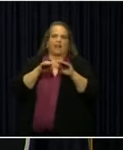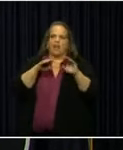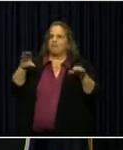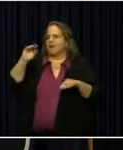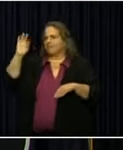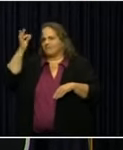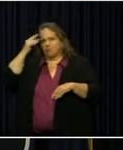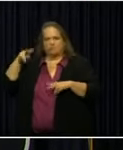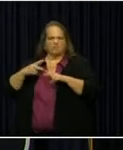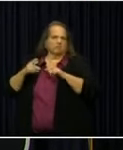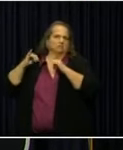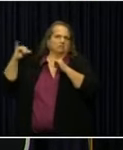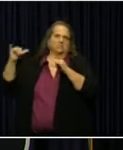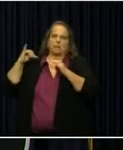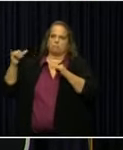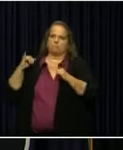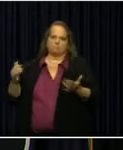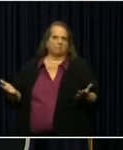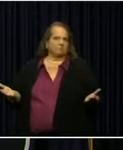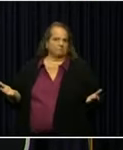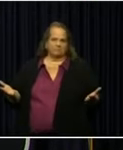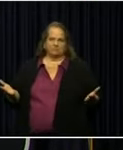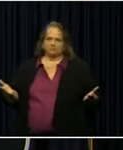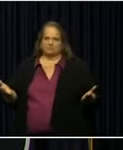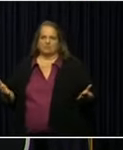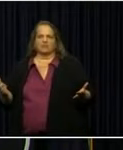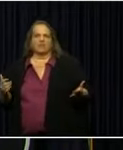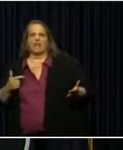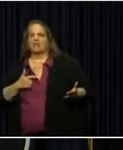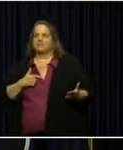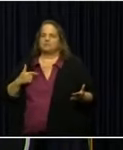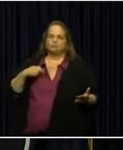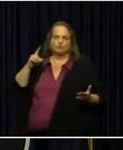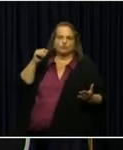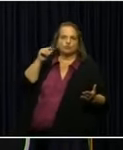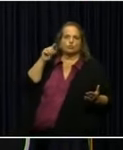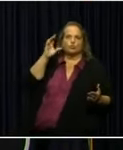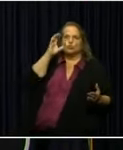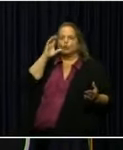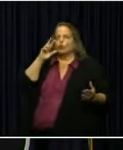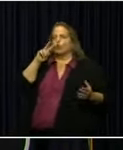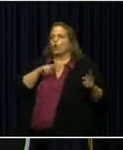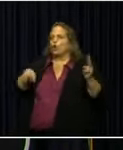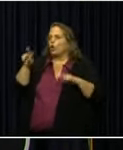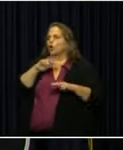THAT ARE GOING TO HAVE TO KEEP A SEPARATE SUPPLY ON HAND IN CASE